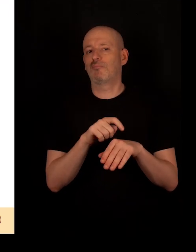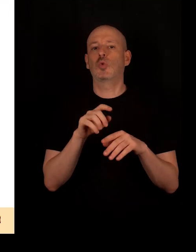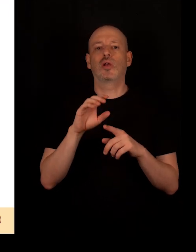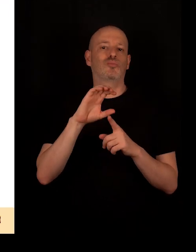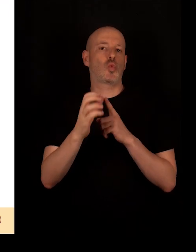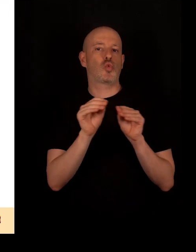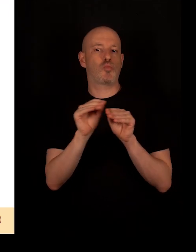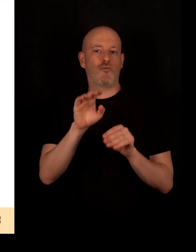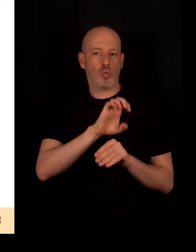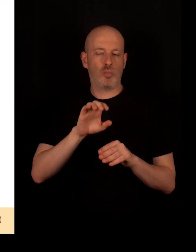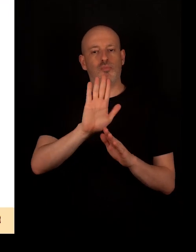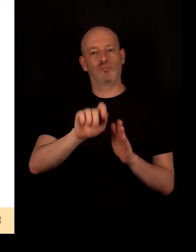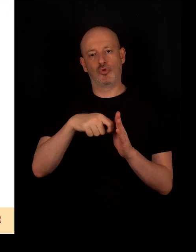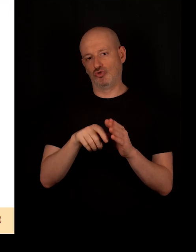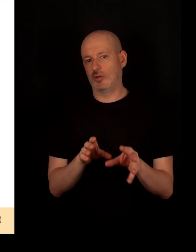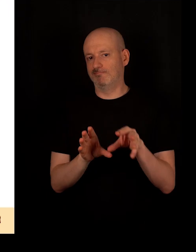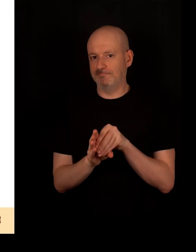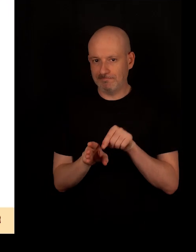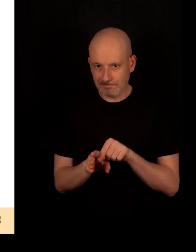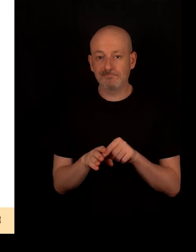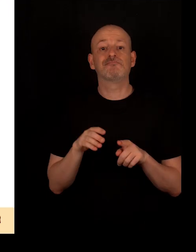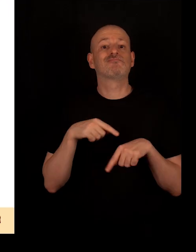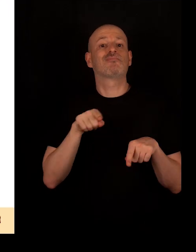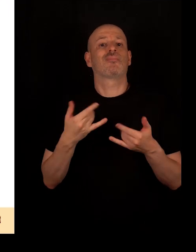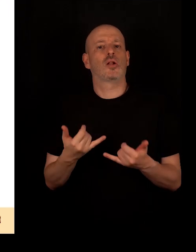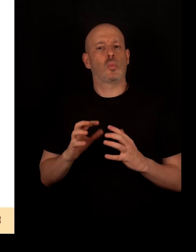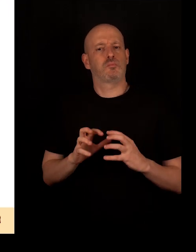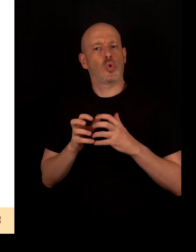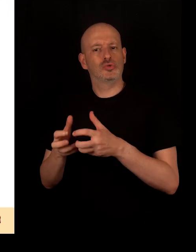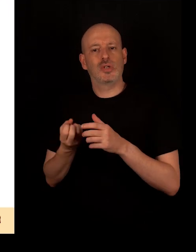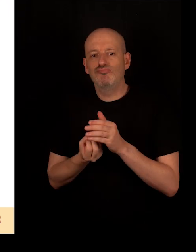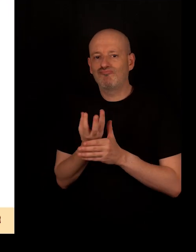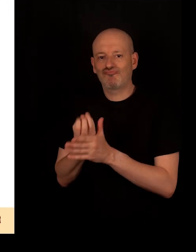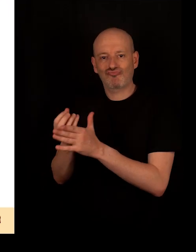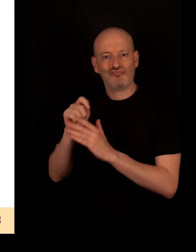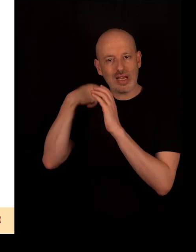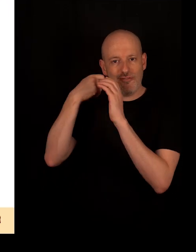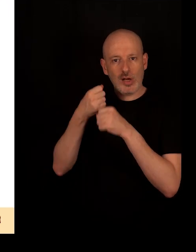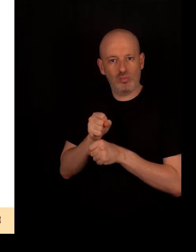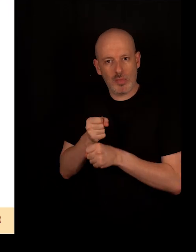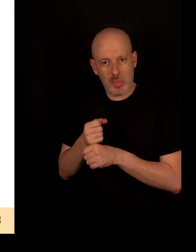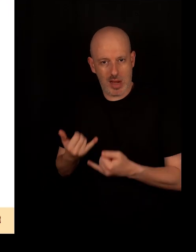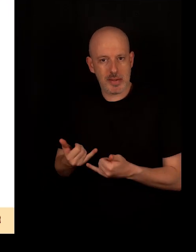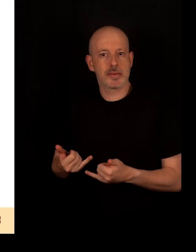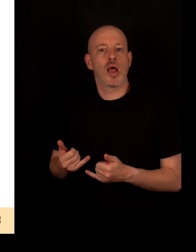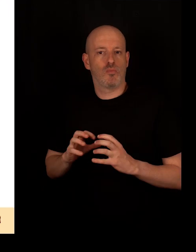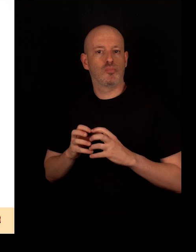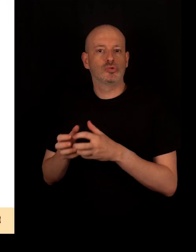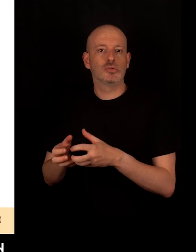Cultural Moves Europe and your project. We are also now in the process of producing some videos.